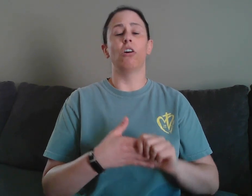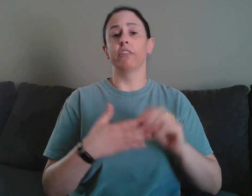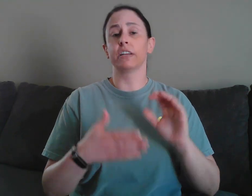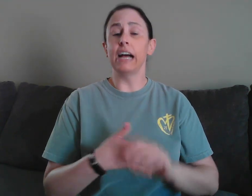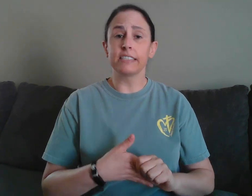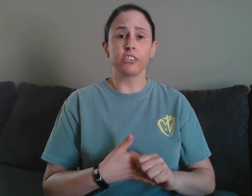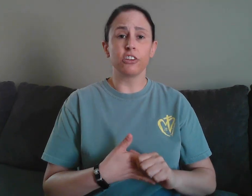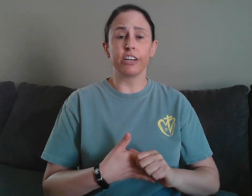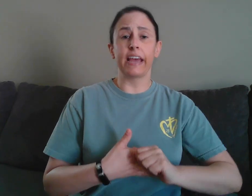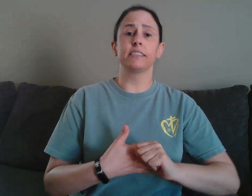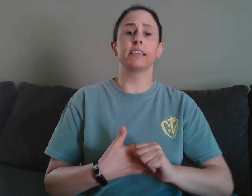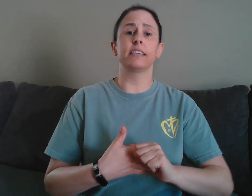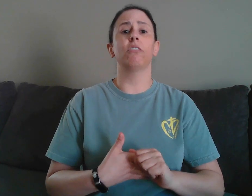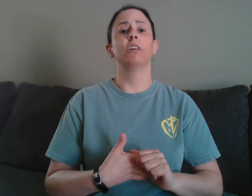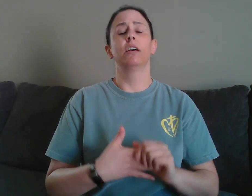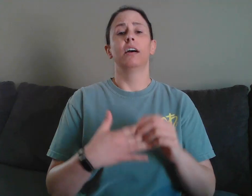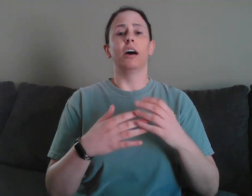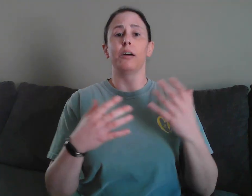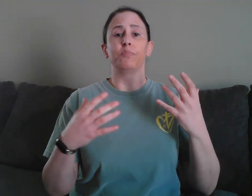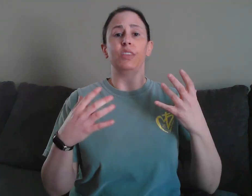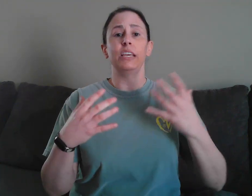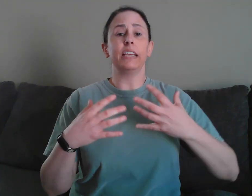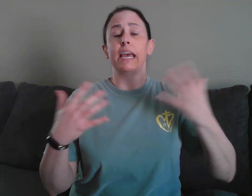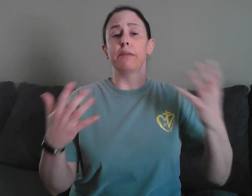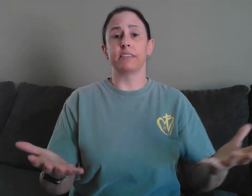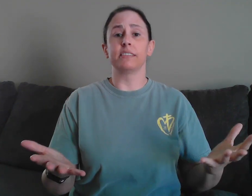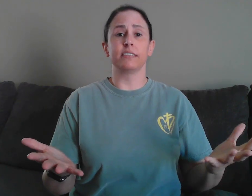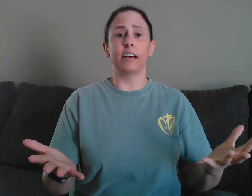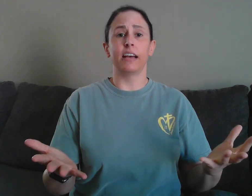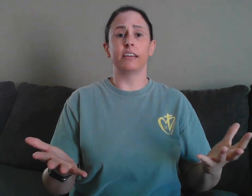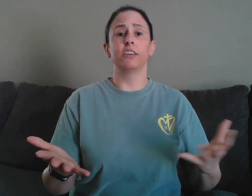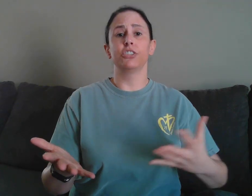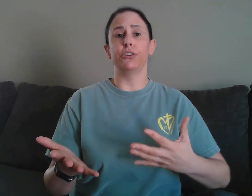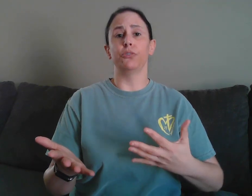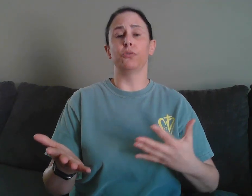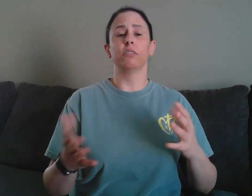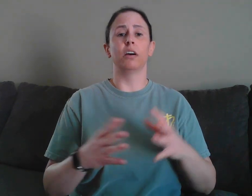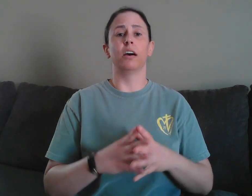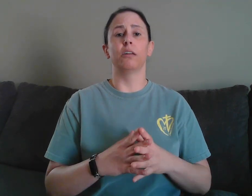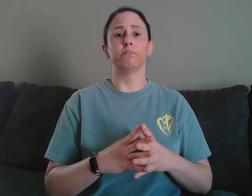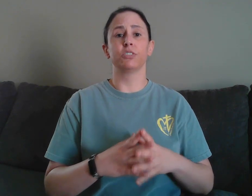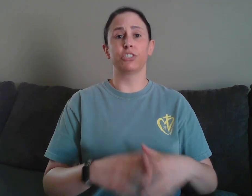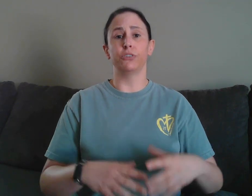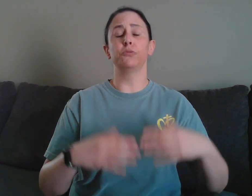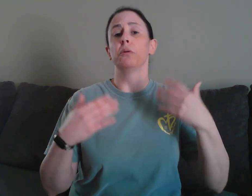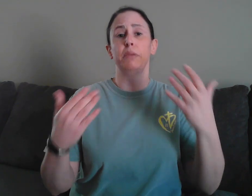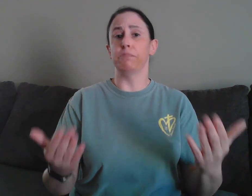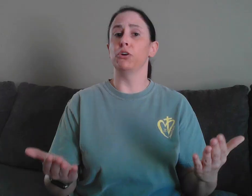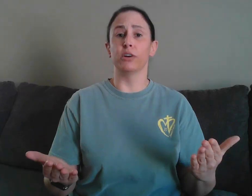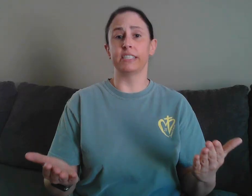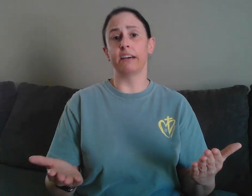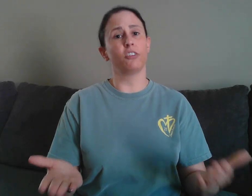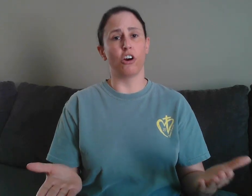All of the classes are in ASL. Um the campus is designed to um suit people who are deaf or